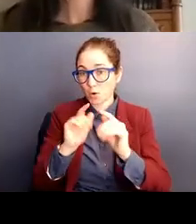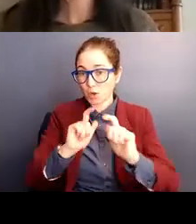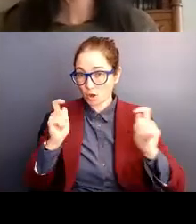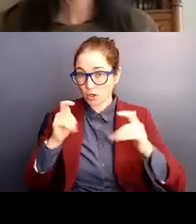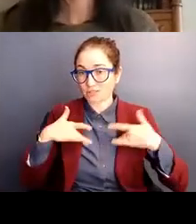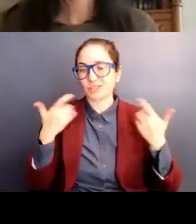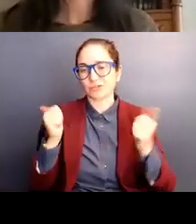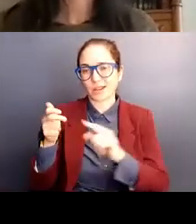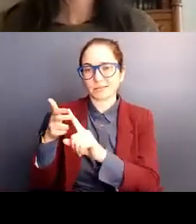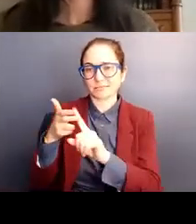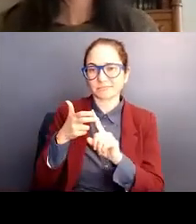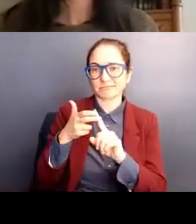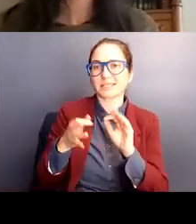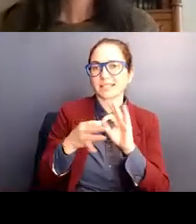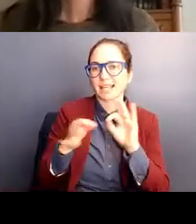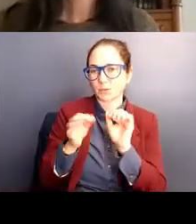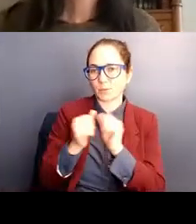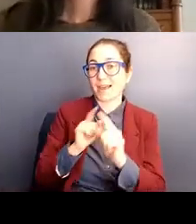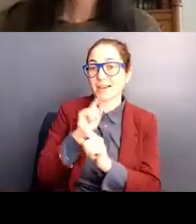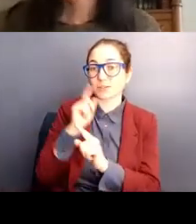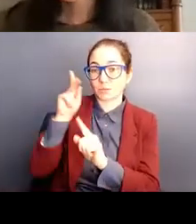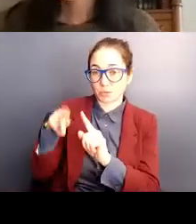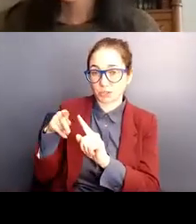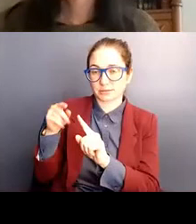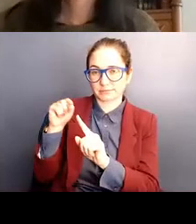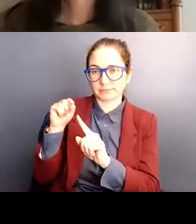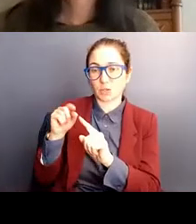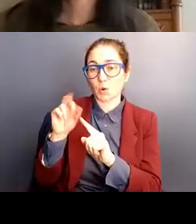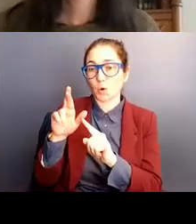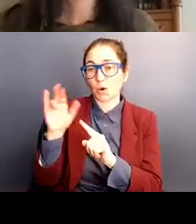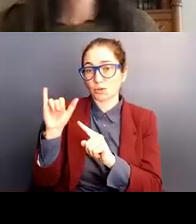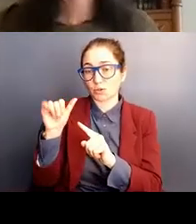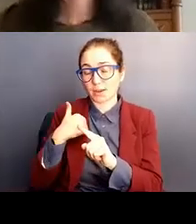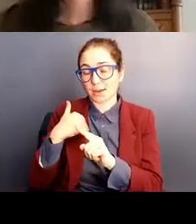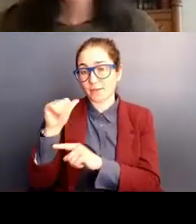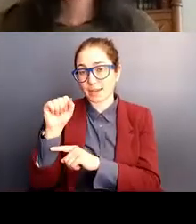captioning with a human or have ASL interpretation or audio